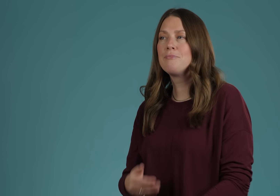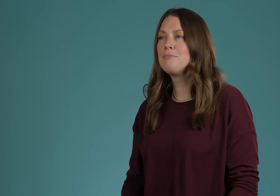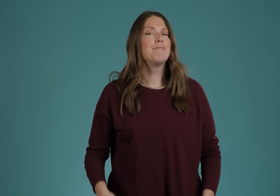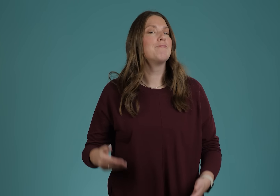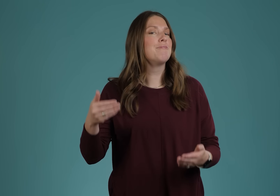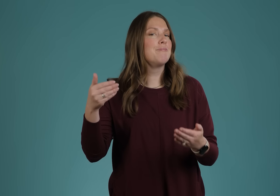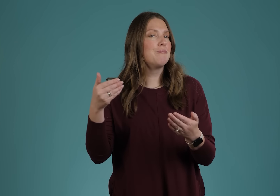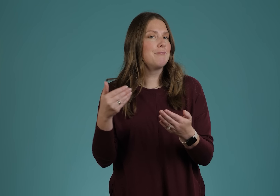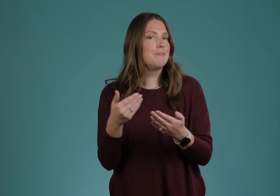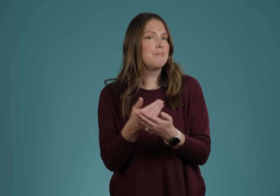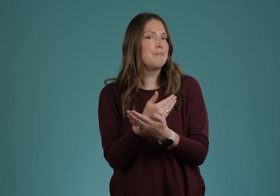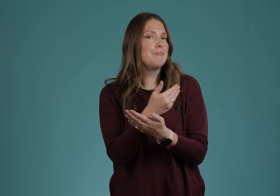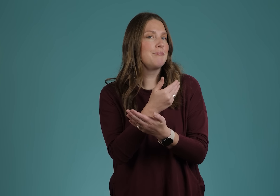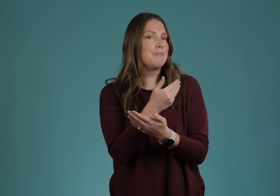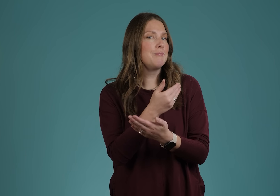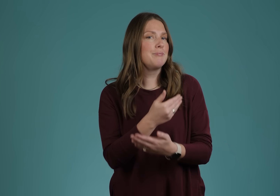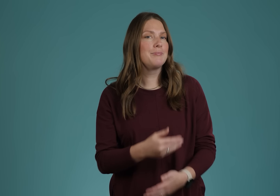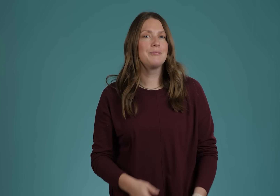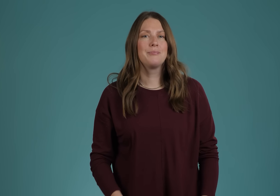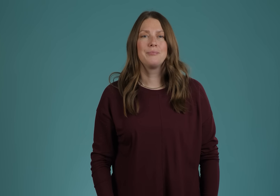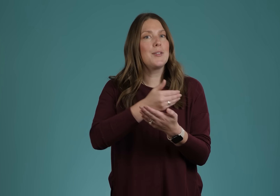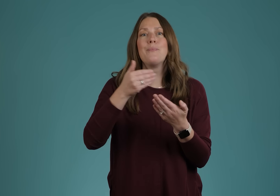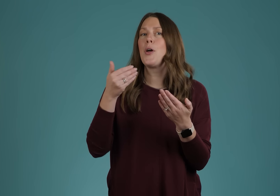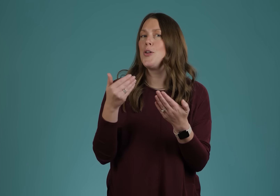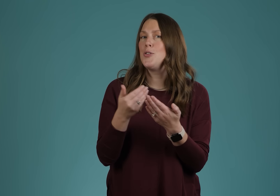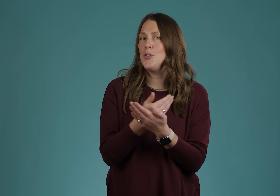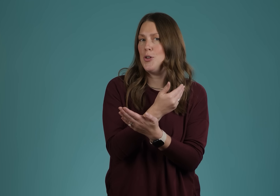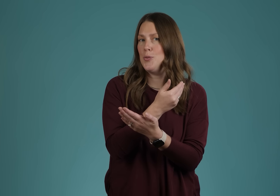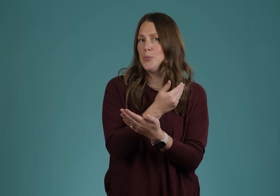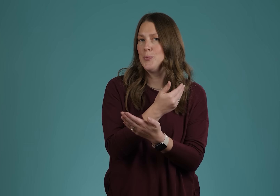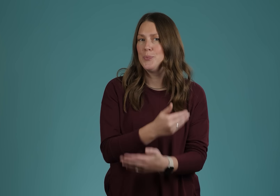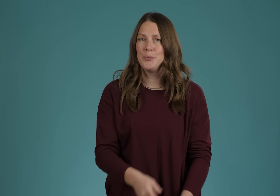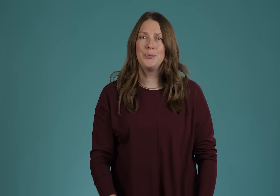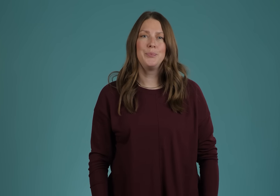Scoops in to your non-dominant new